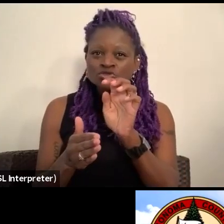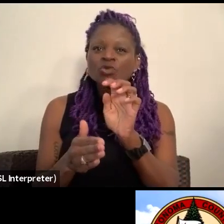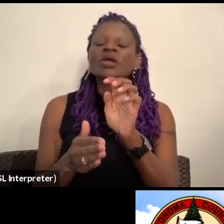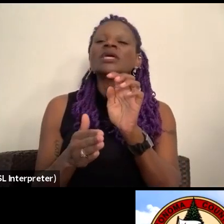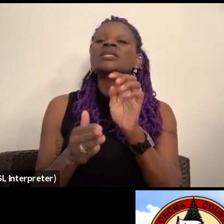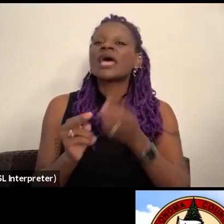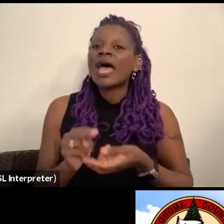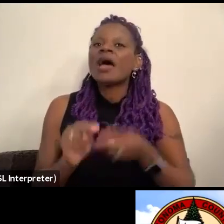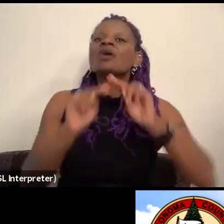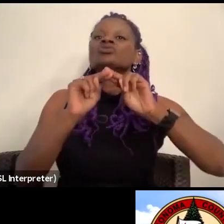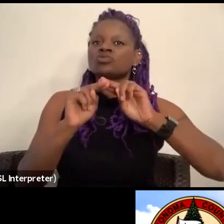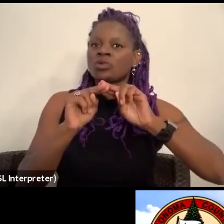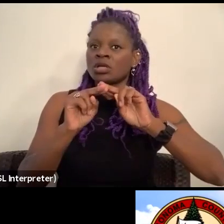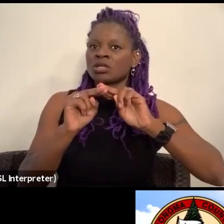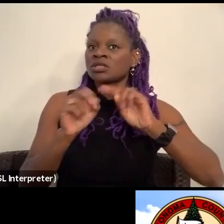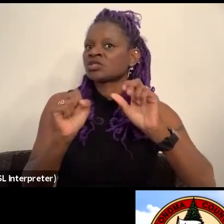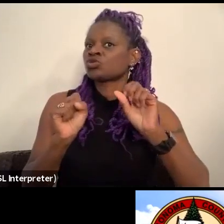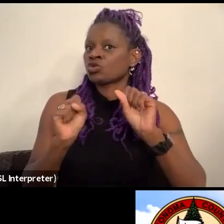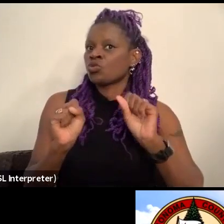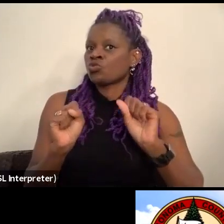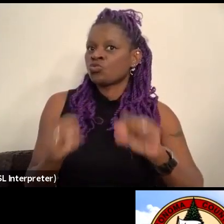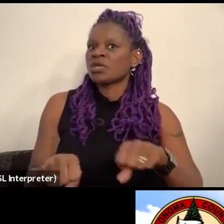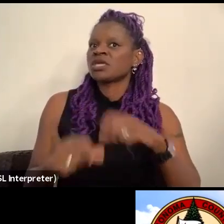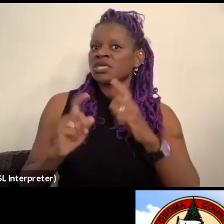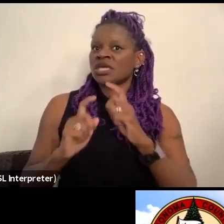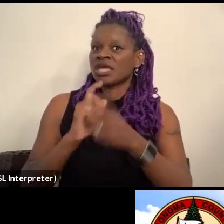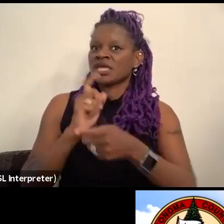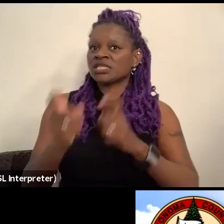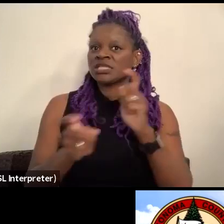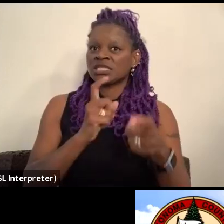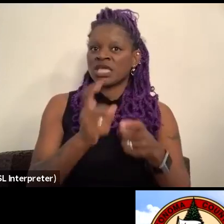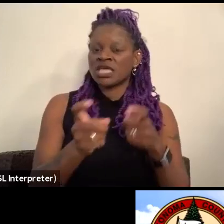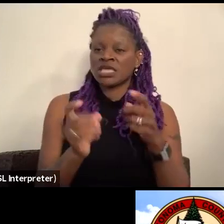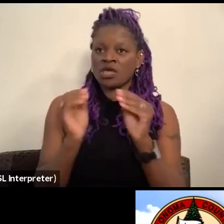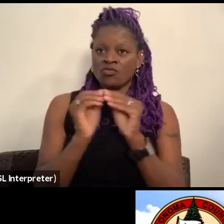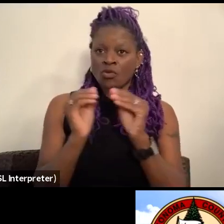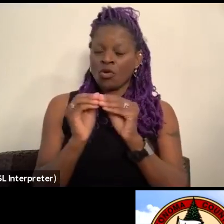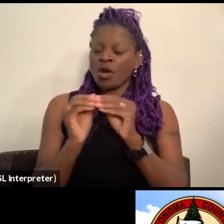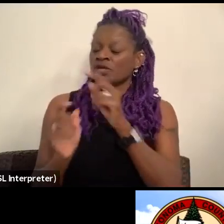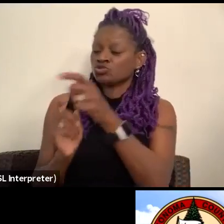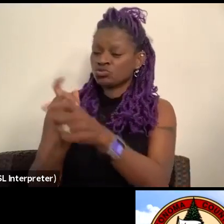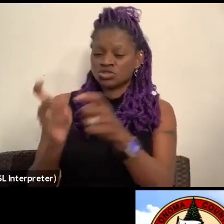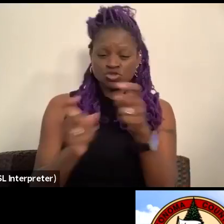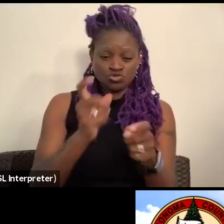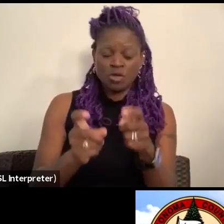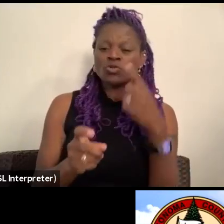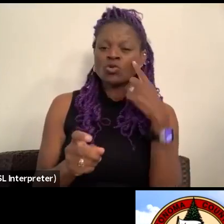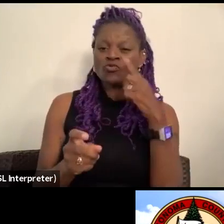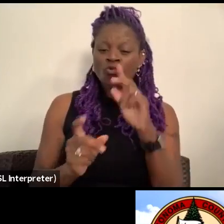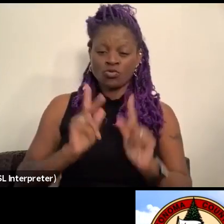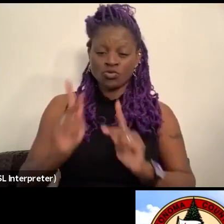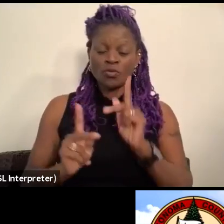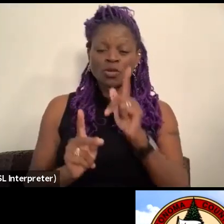using to continue to prioritize our equity efforts as we distribute the vaccine to our most vulnerable and underserved communities.